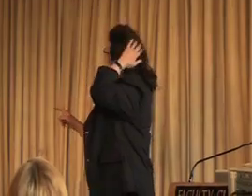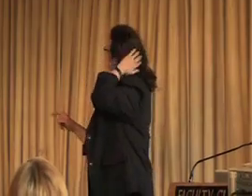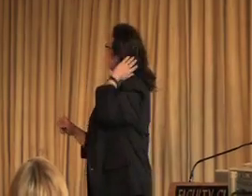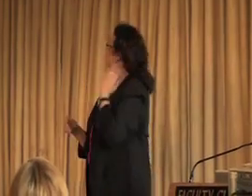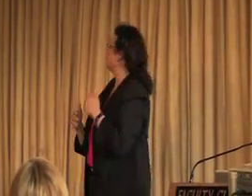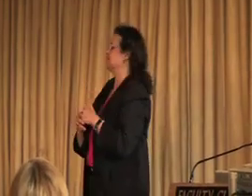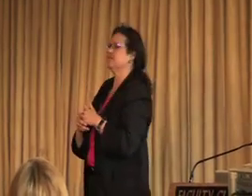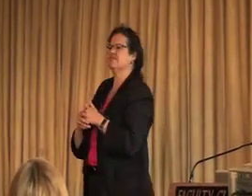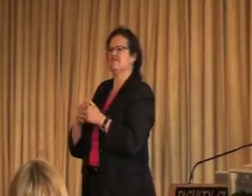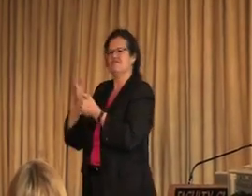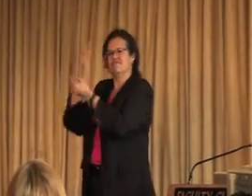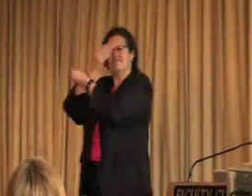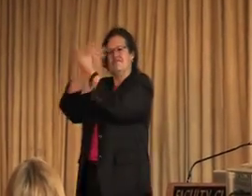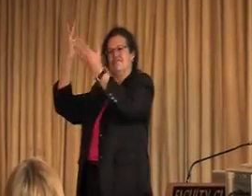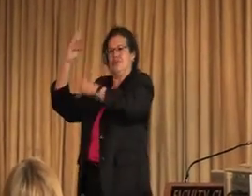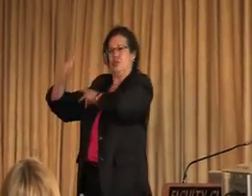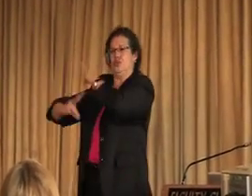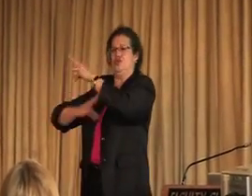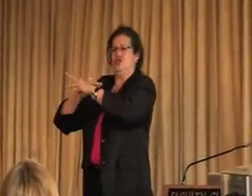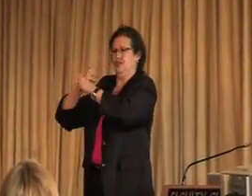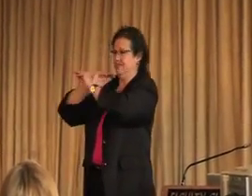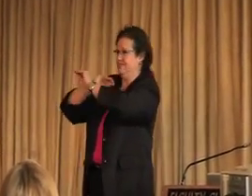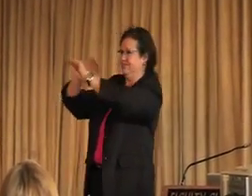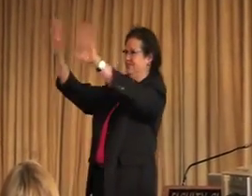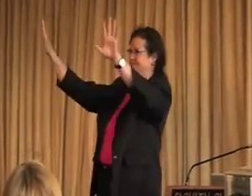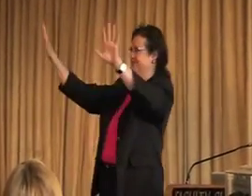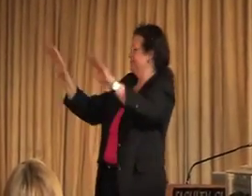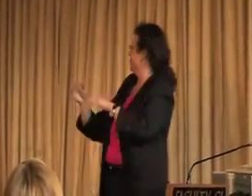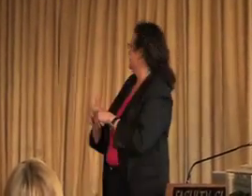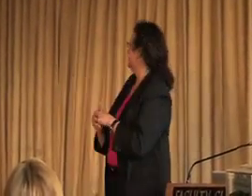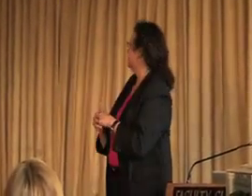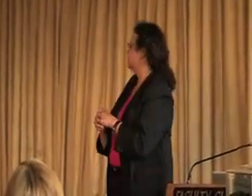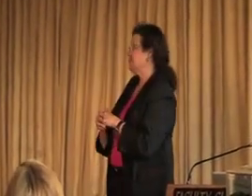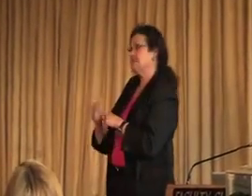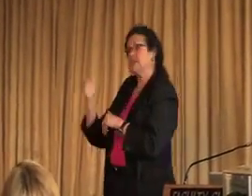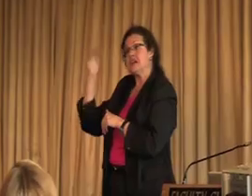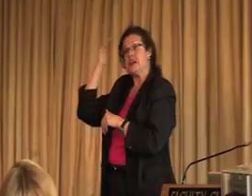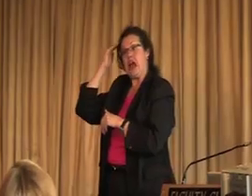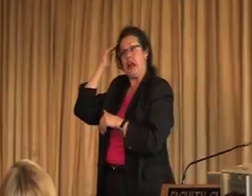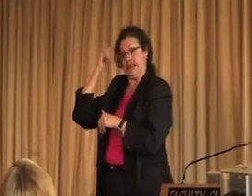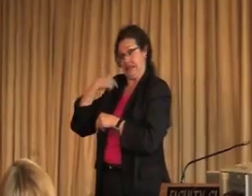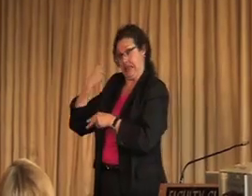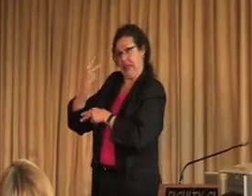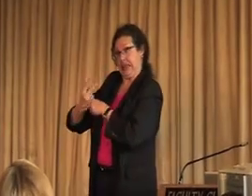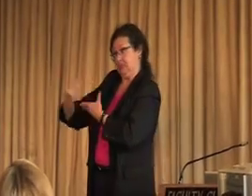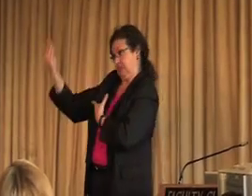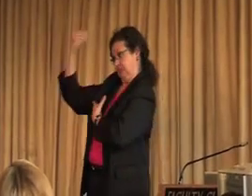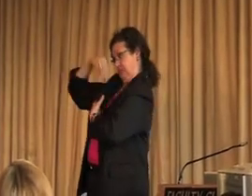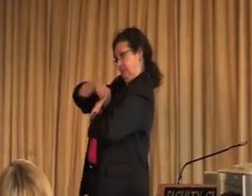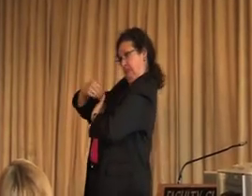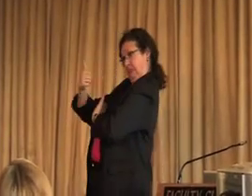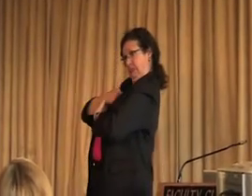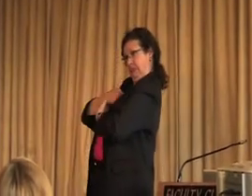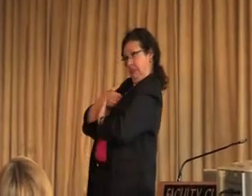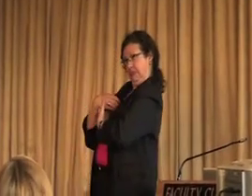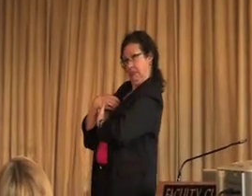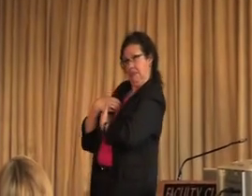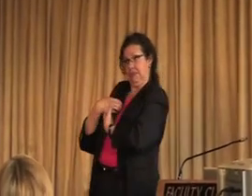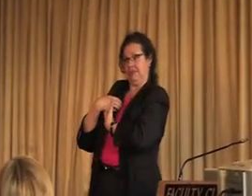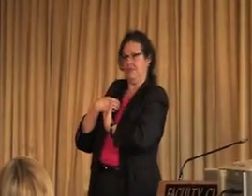foundational sentences for me, and I still recall them to this day. Communicate to the